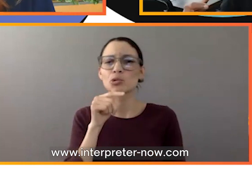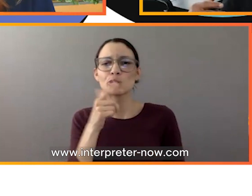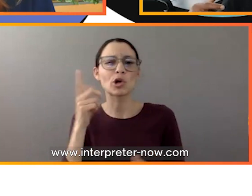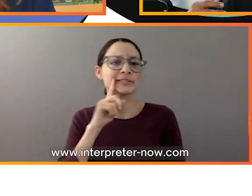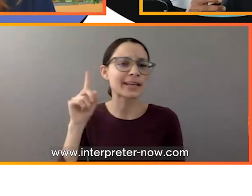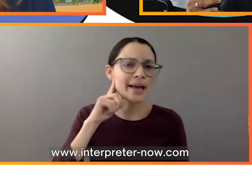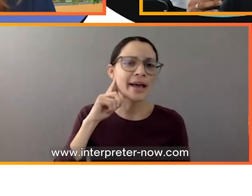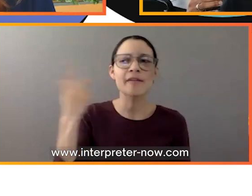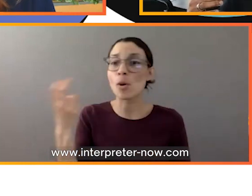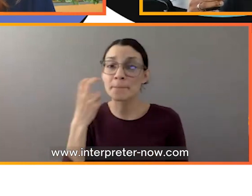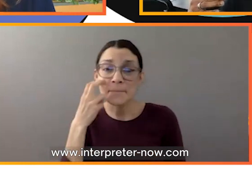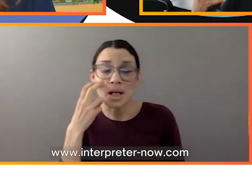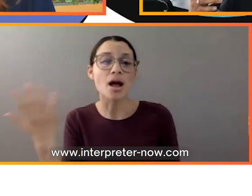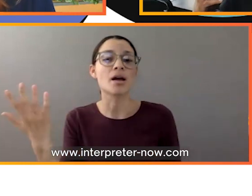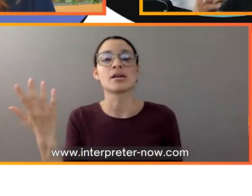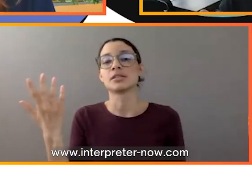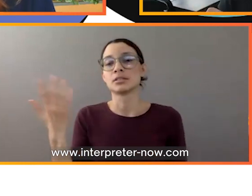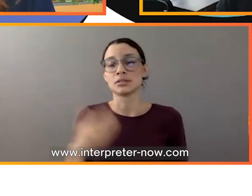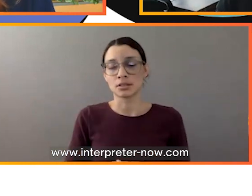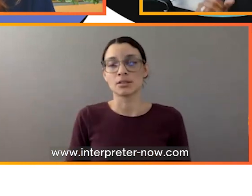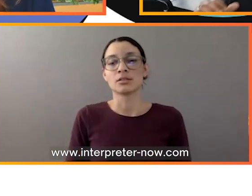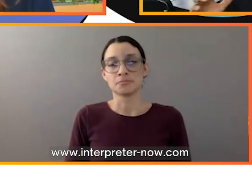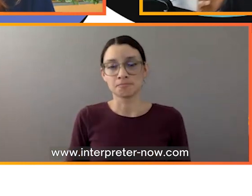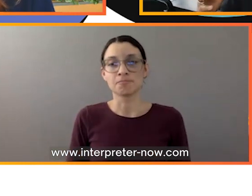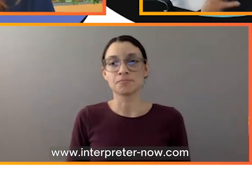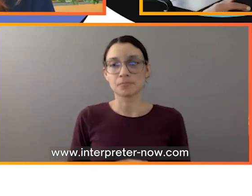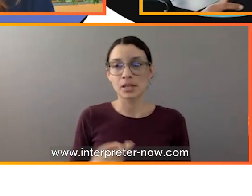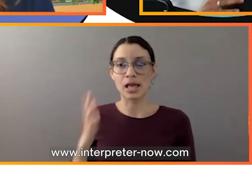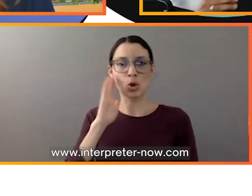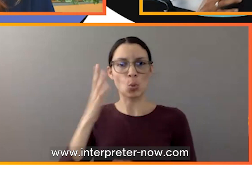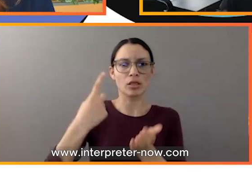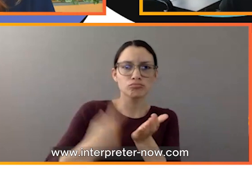But we're going to talk about tech things. It's not just going to be all about people; we're going to talk about tech, and we're